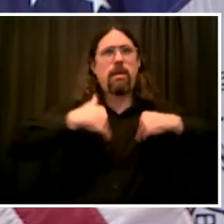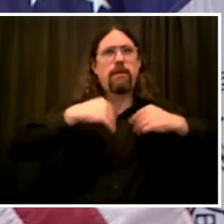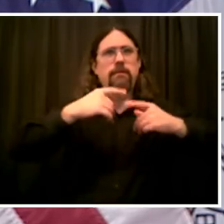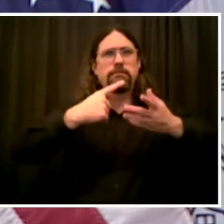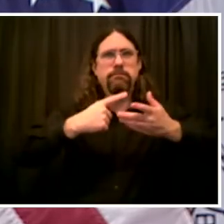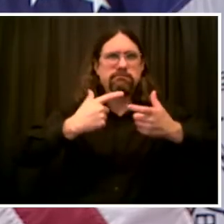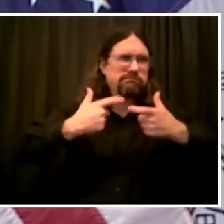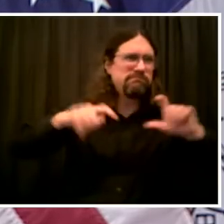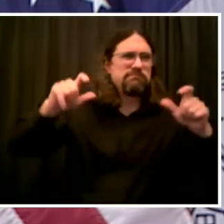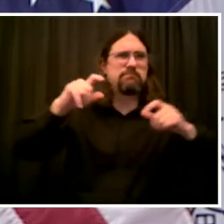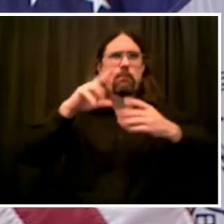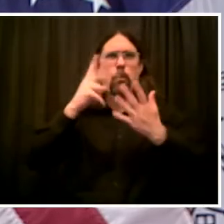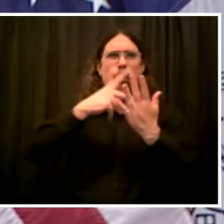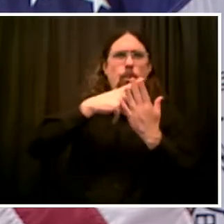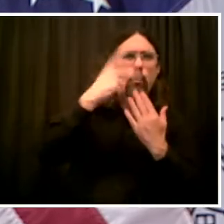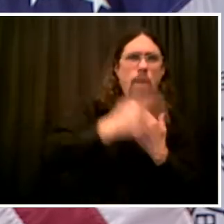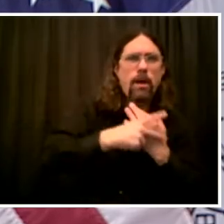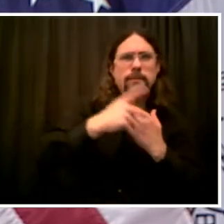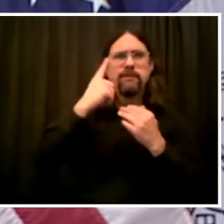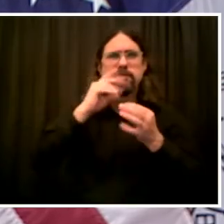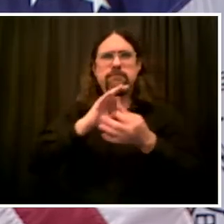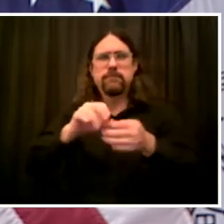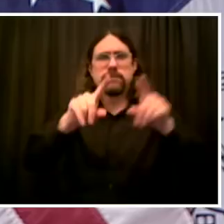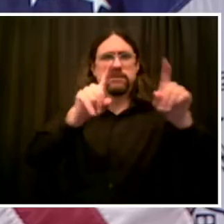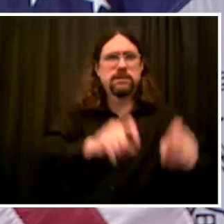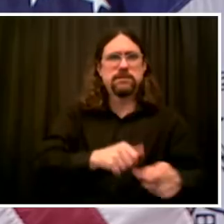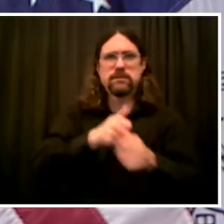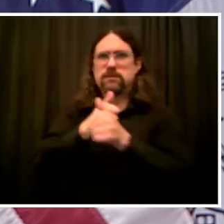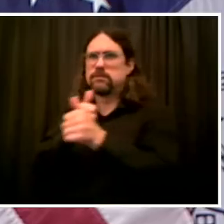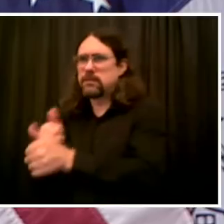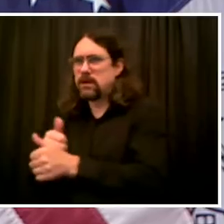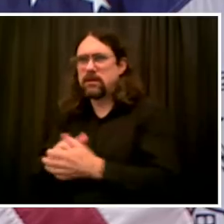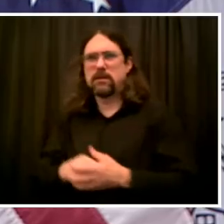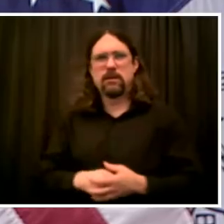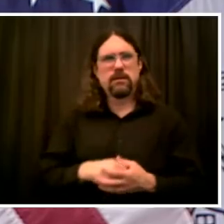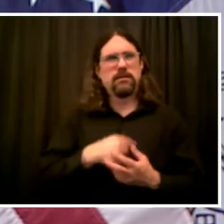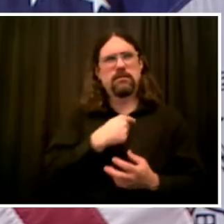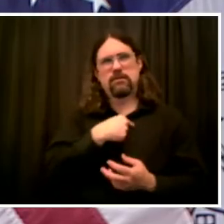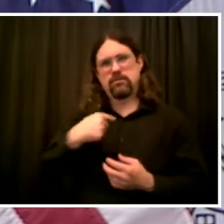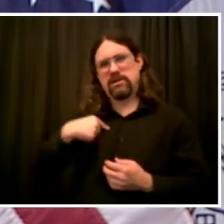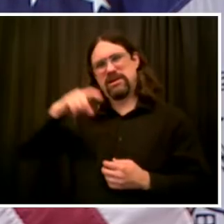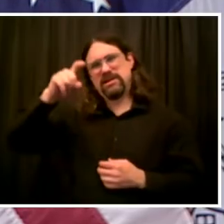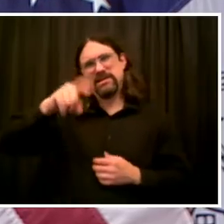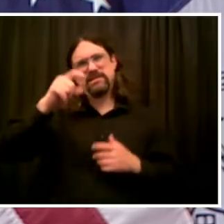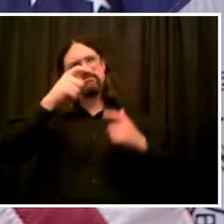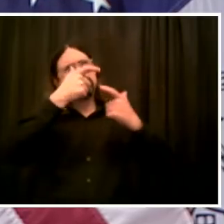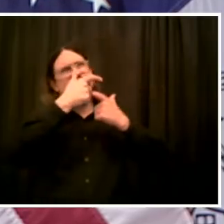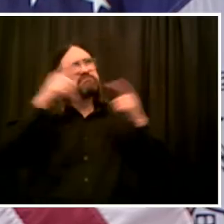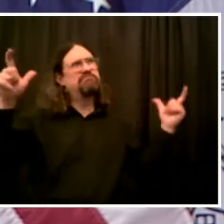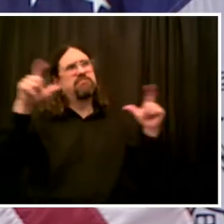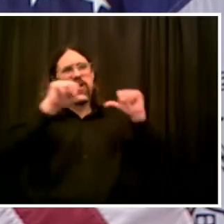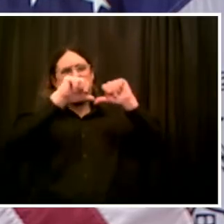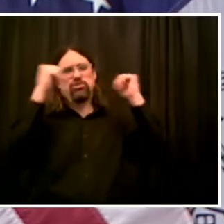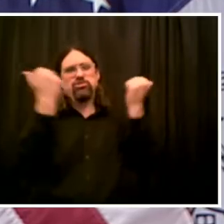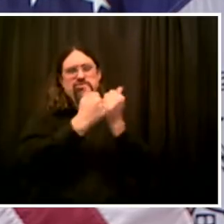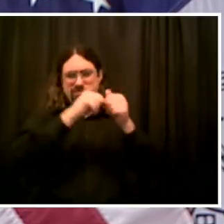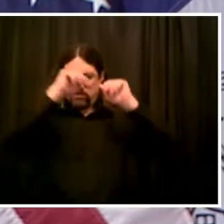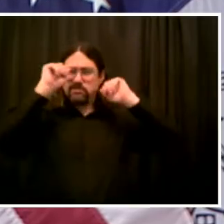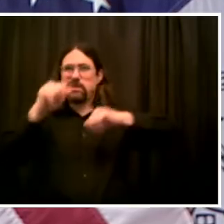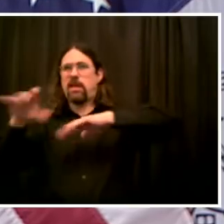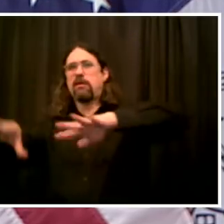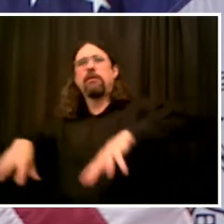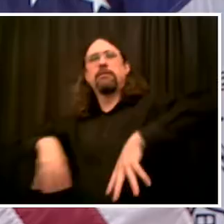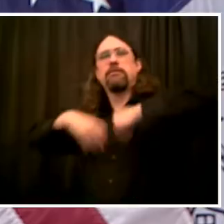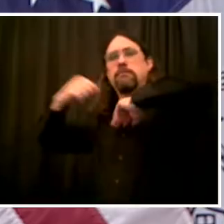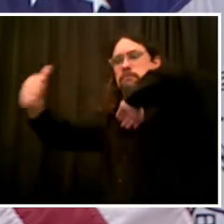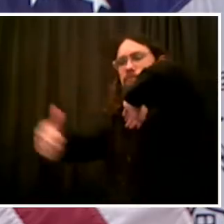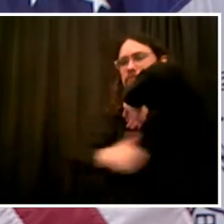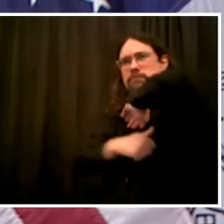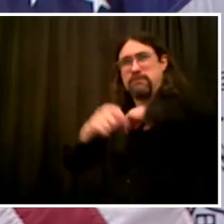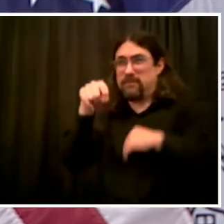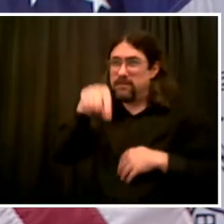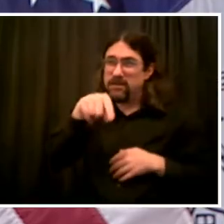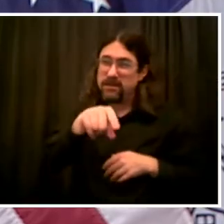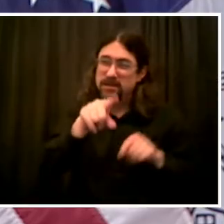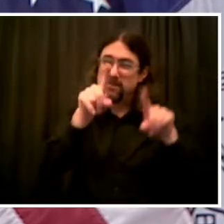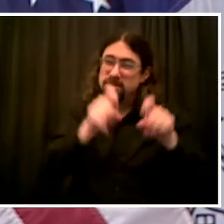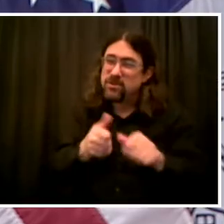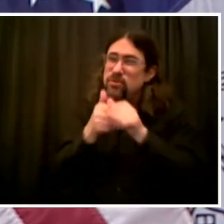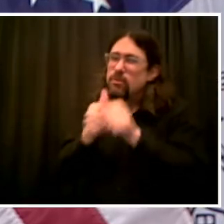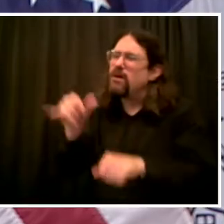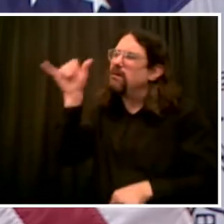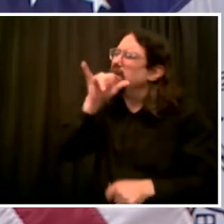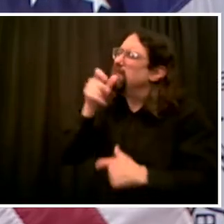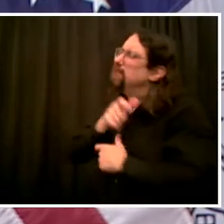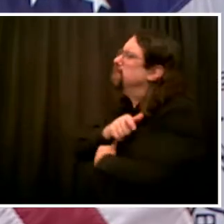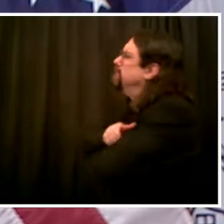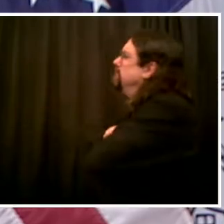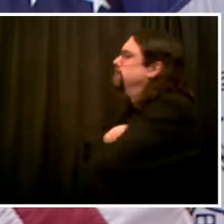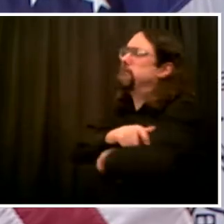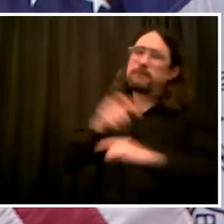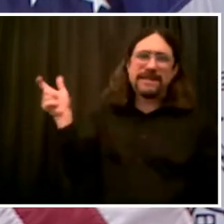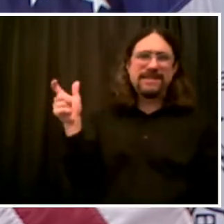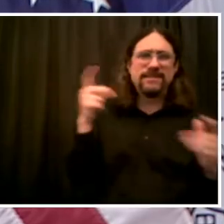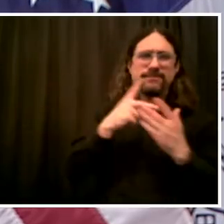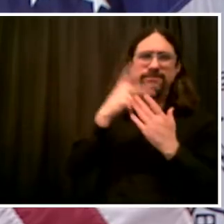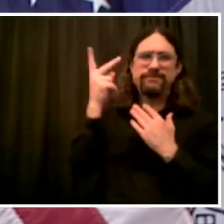CITY OF NEW YORK.